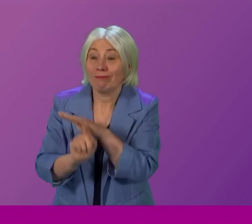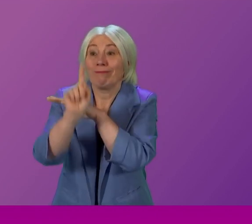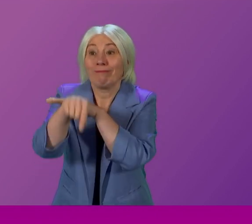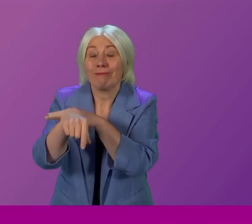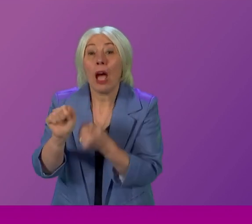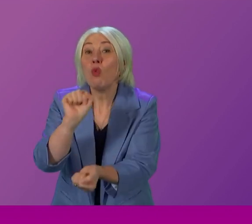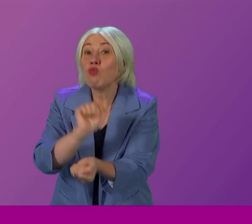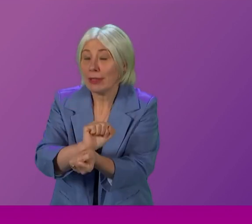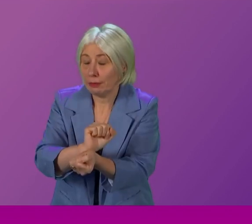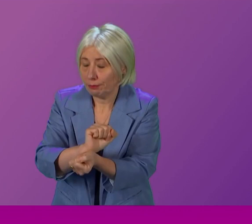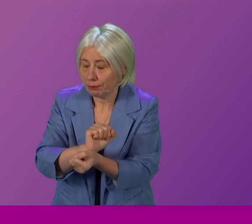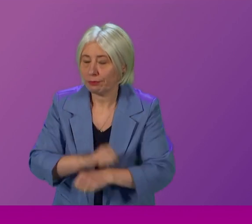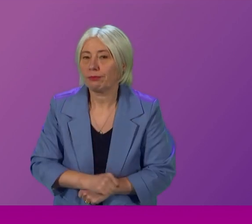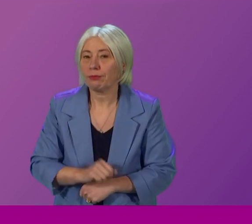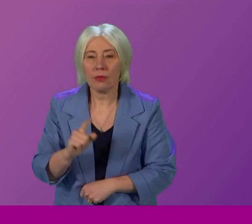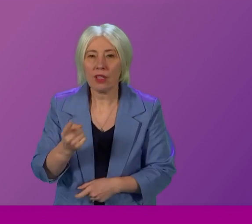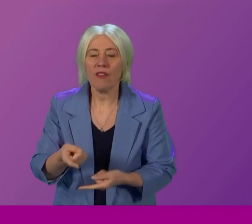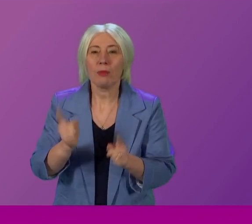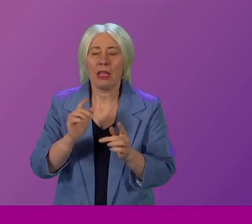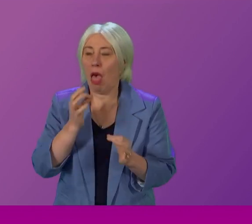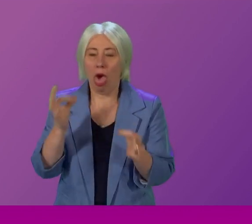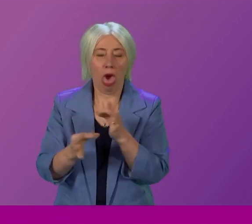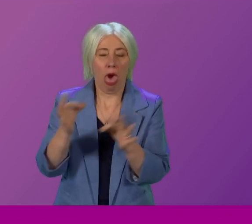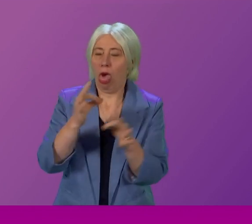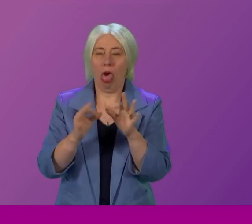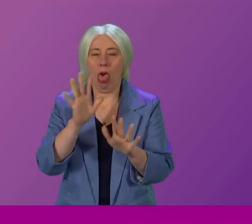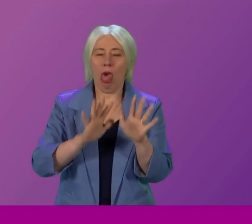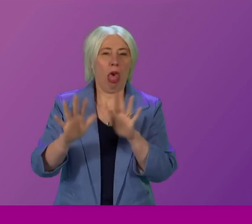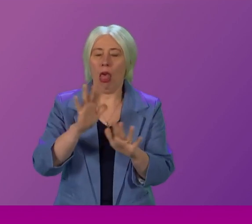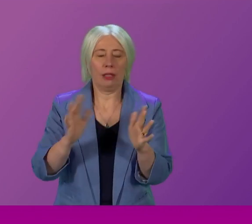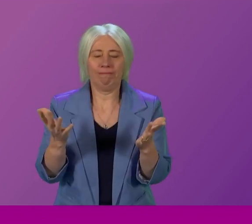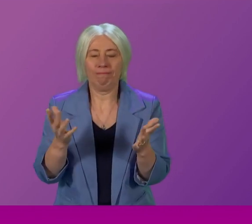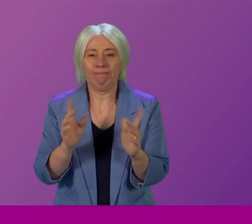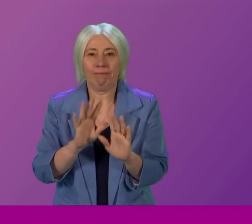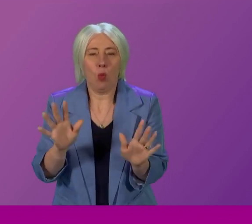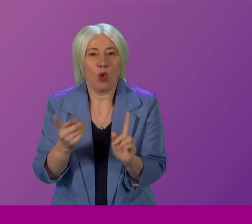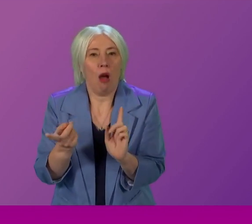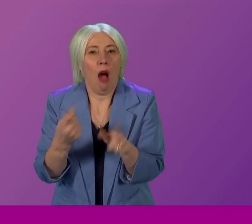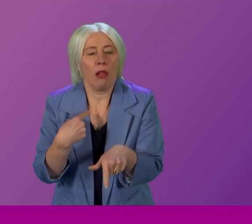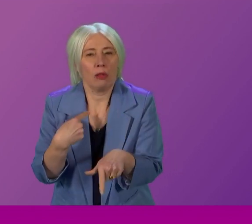The First Minister has tied herself up in knots over this issue, unable to answer that basic